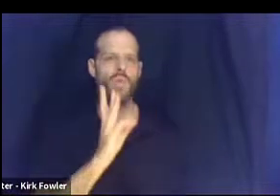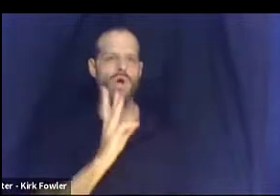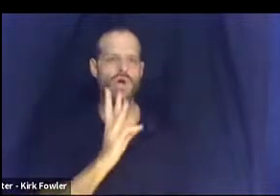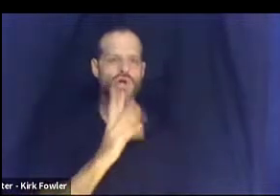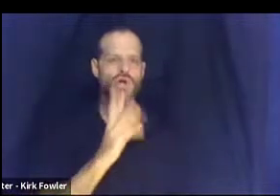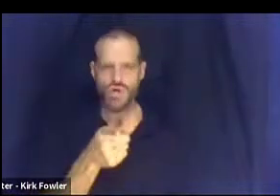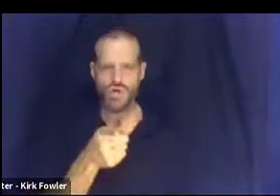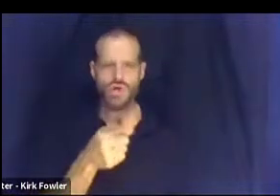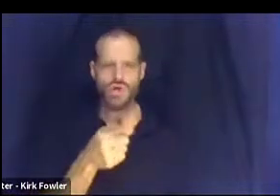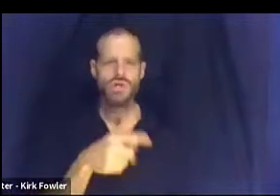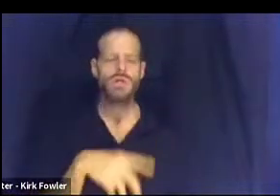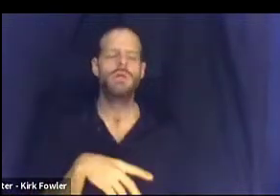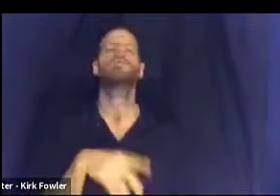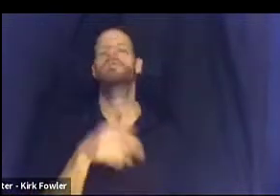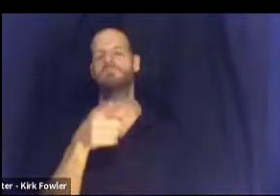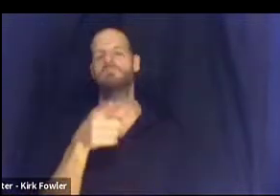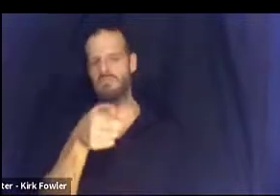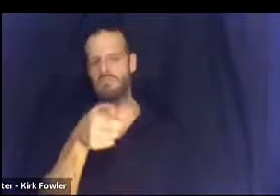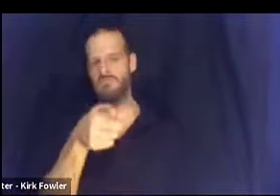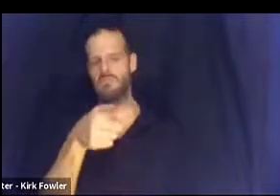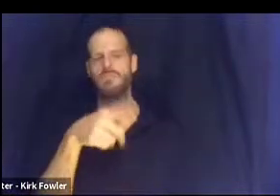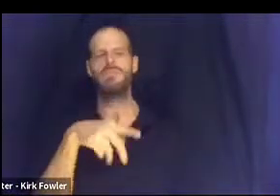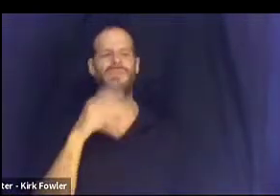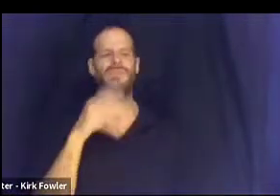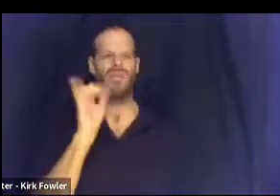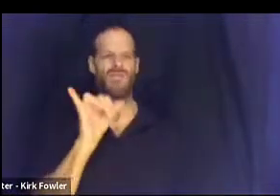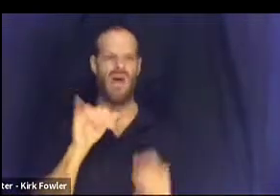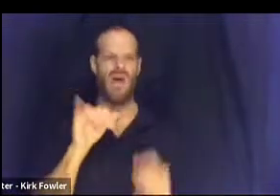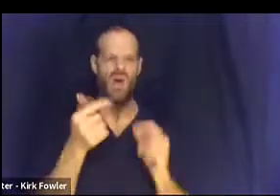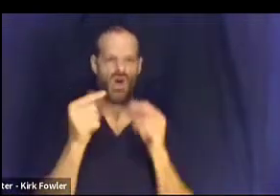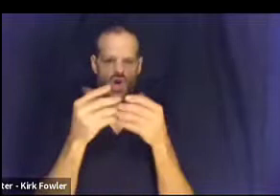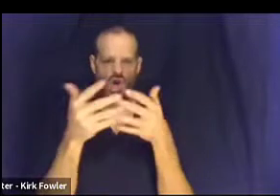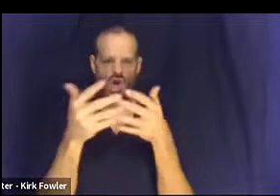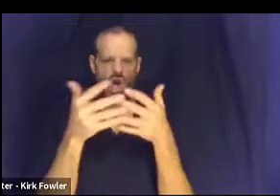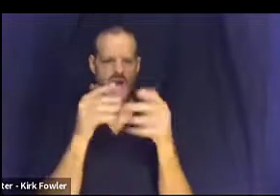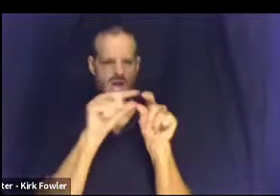oh, that little weird gray shape that we're seeing there